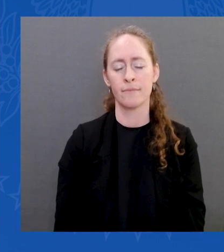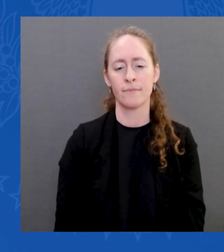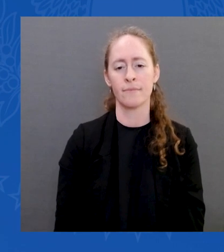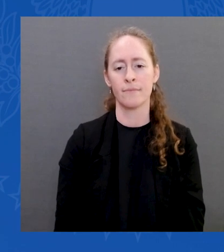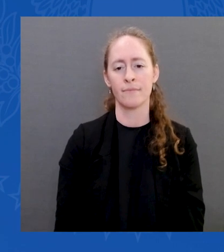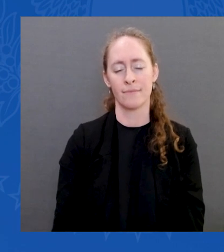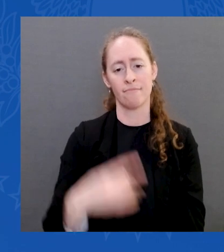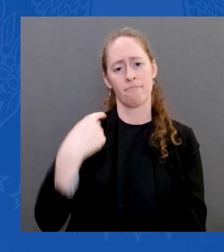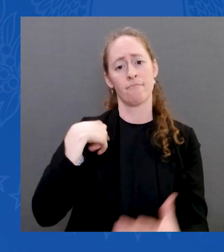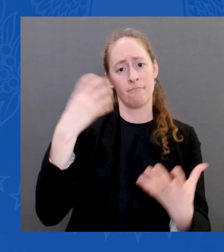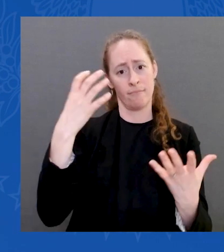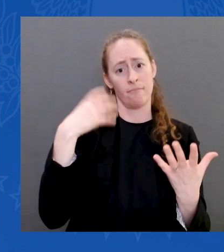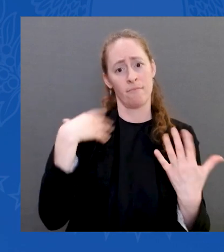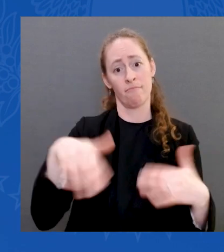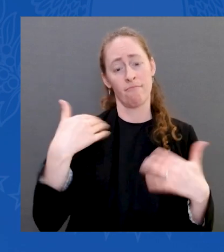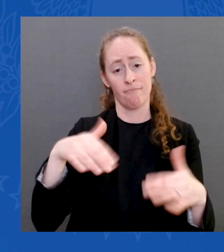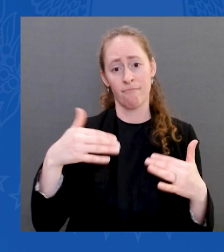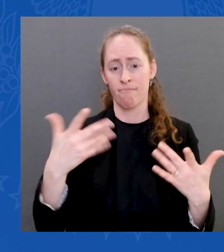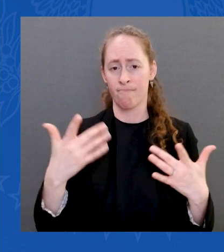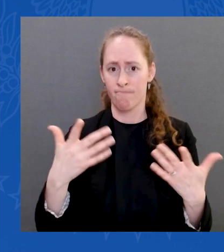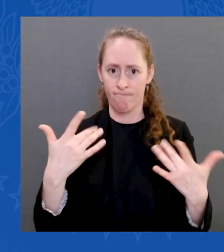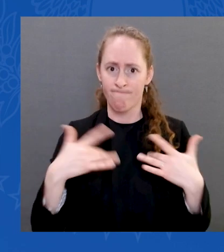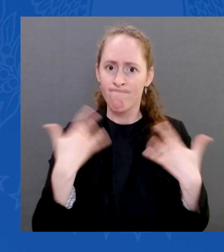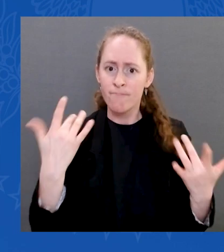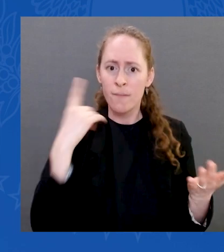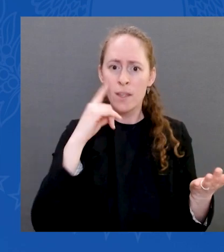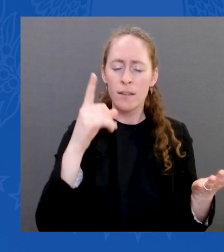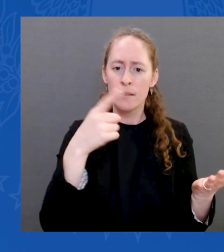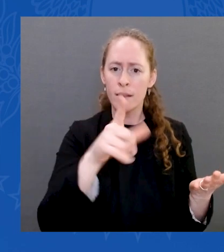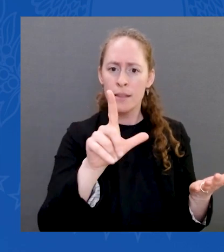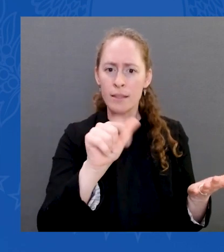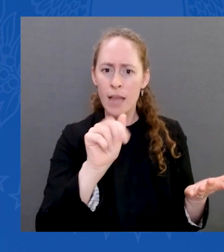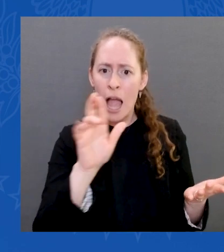I had one of those moms that everybody wished had been their mom, for real. Everybody hung at my house.